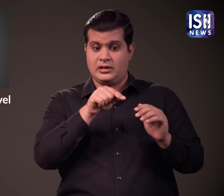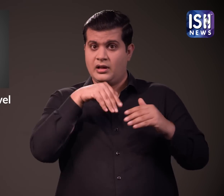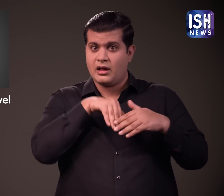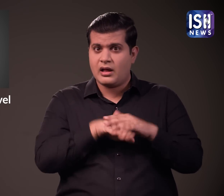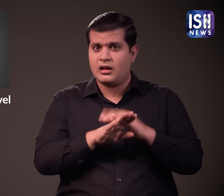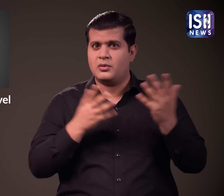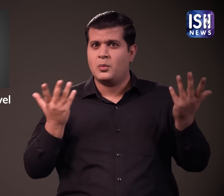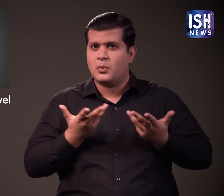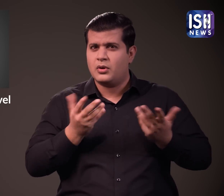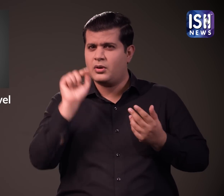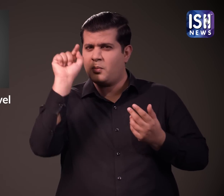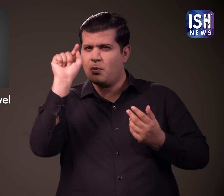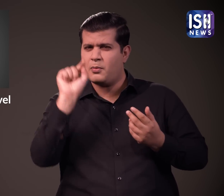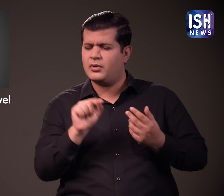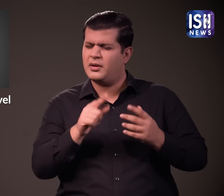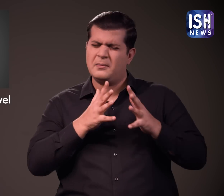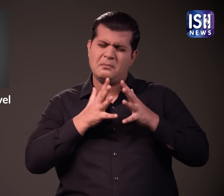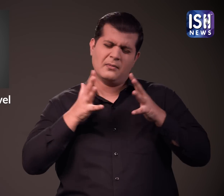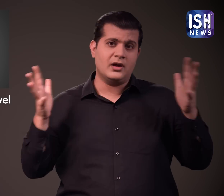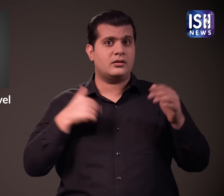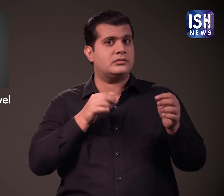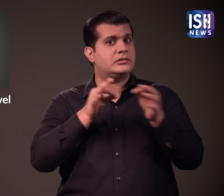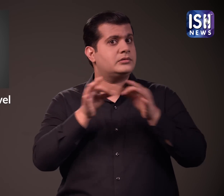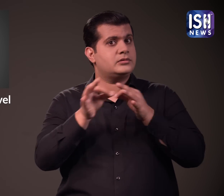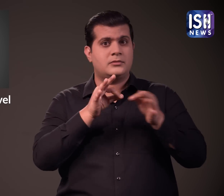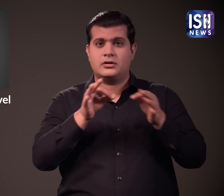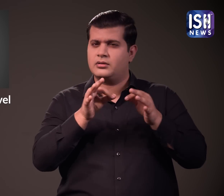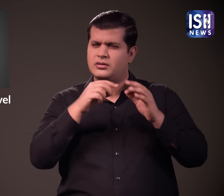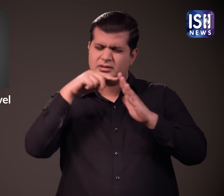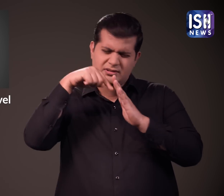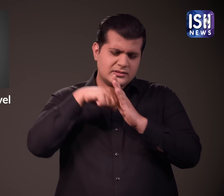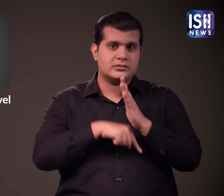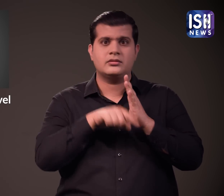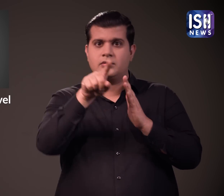It gives a lot of important benefits. Let me tell you the details.